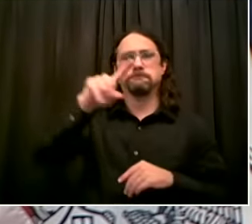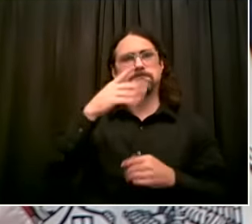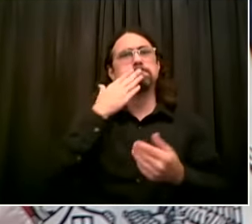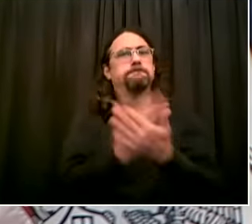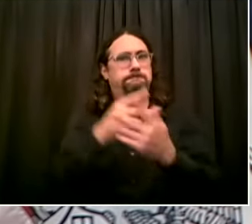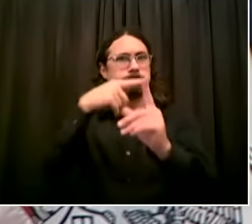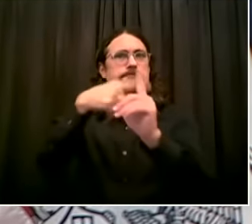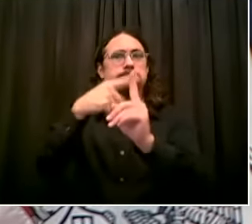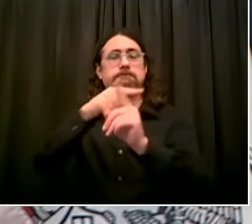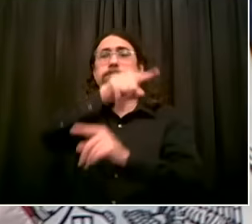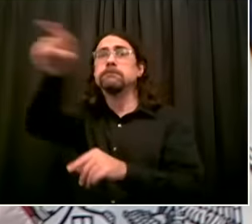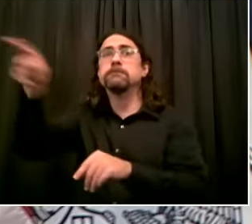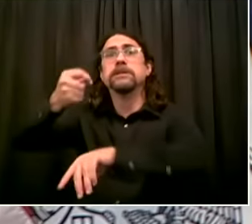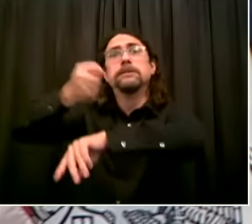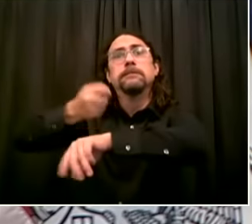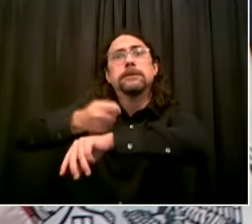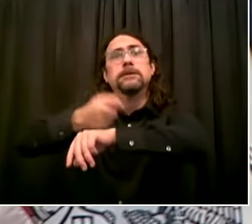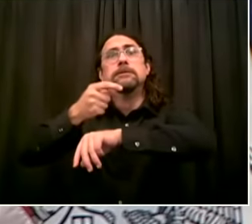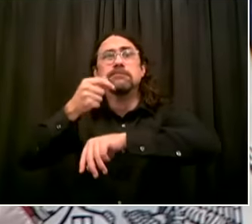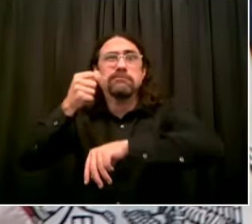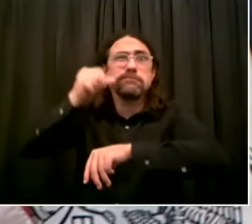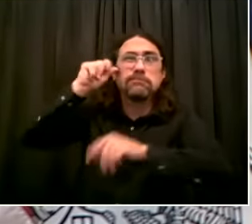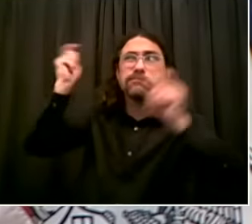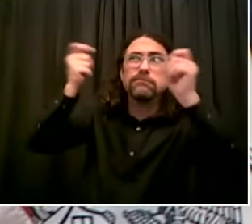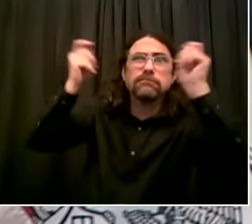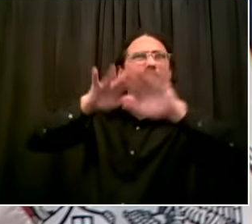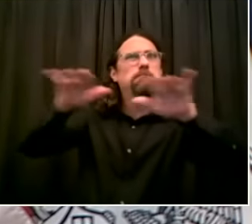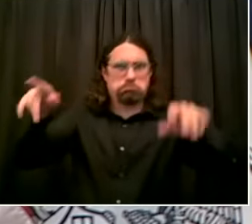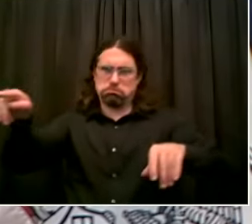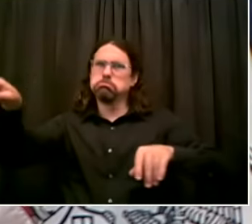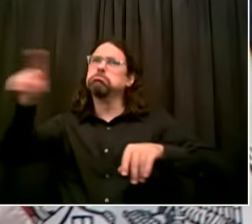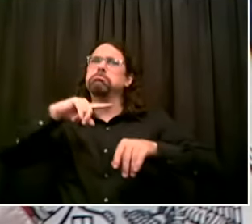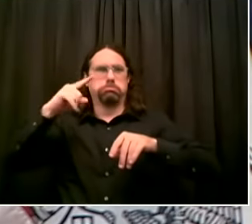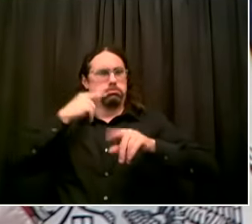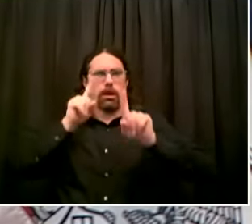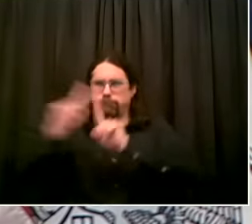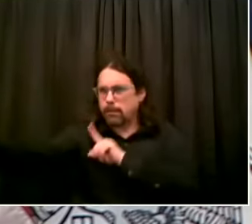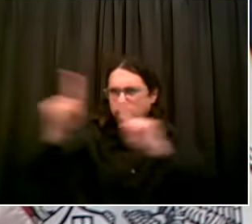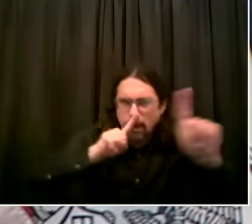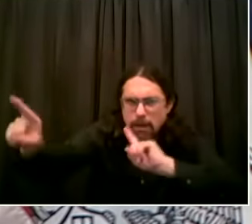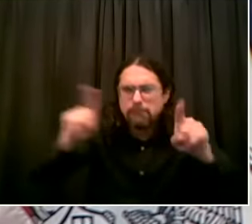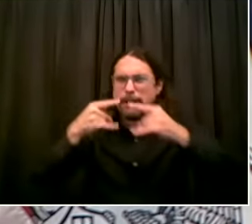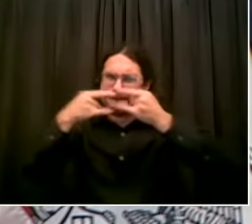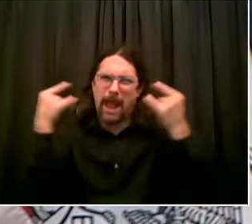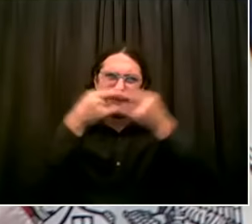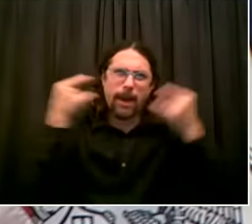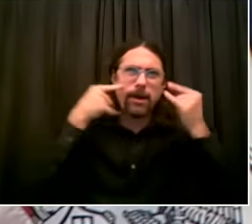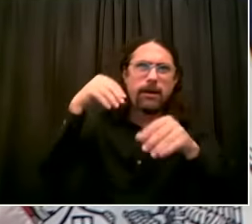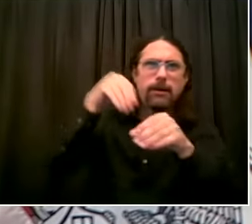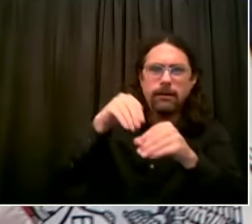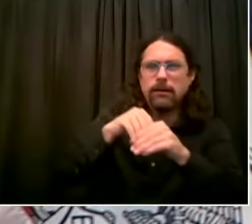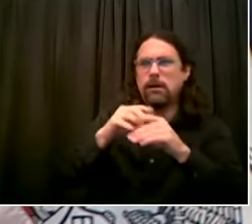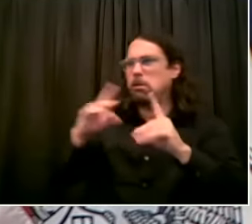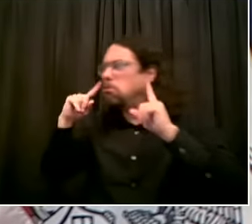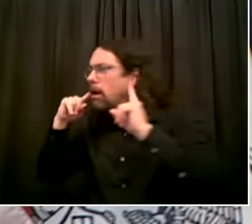CENTER TO GET IT RIGHT SO THAT THEY CAN KEEP OGINUSG ING THE RIGHT SAFEGUARDS.